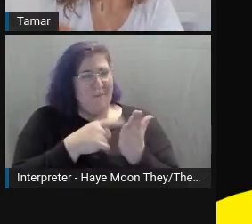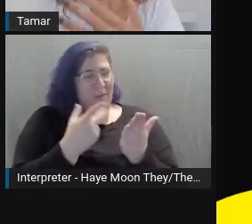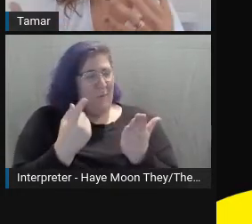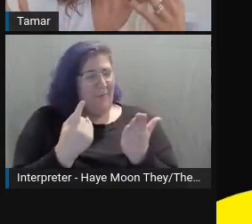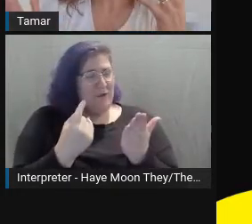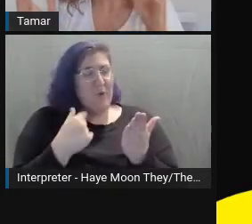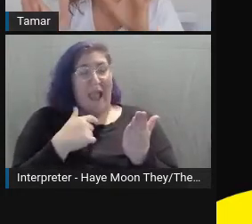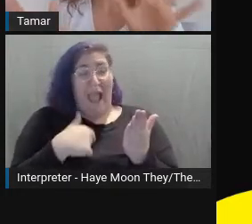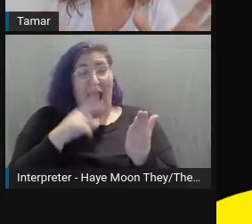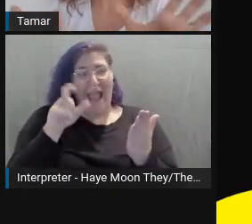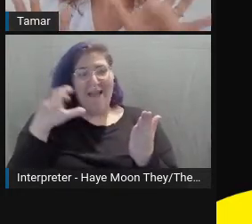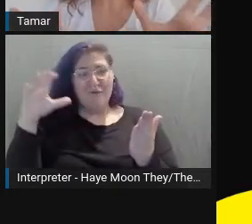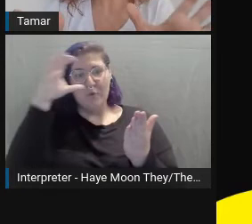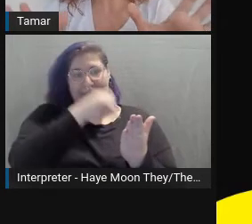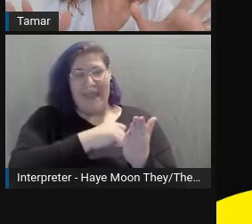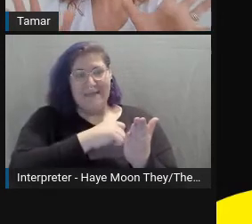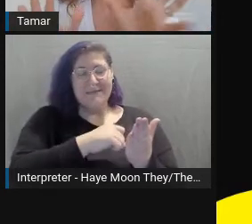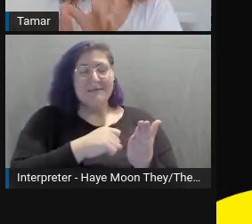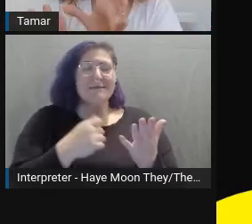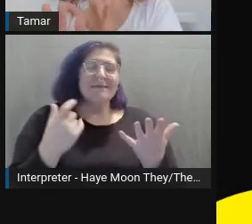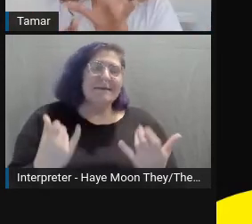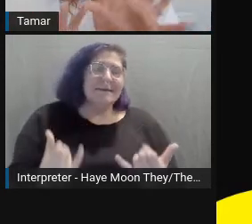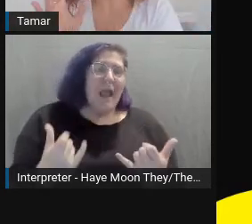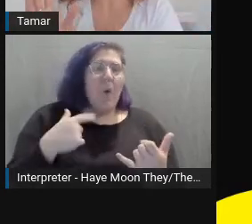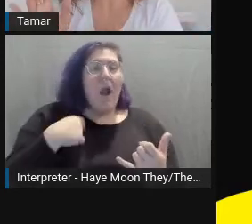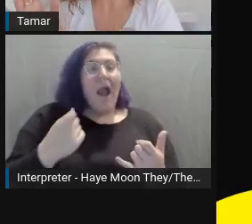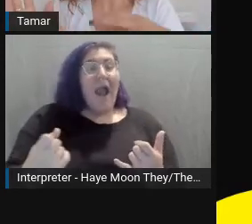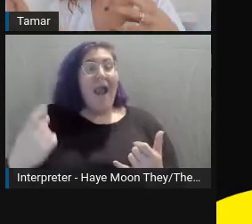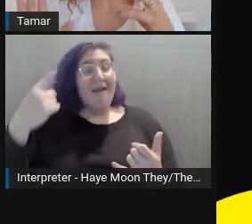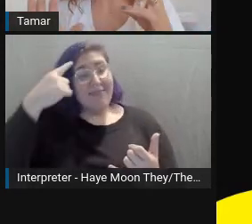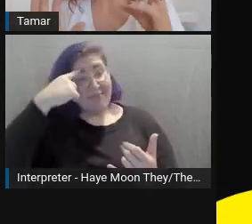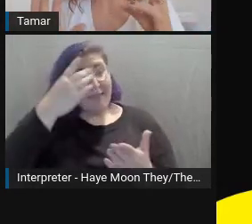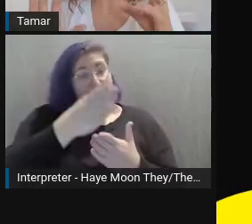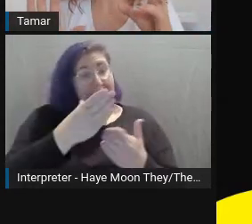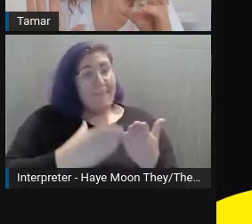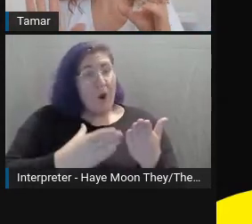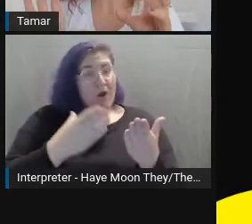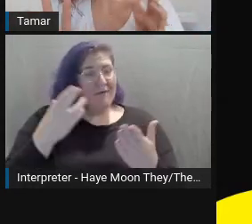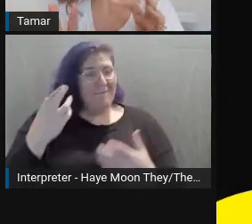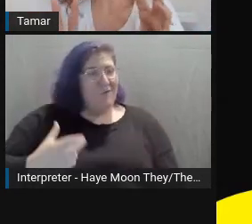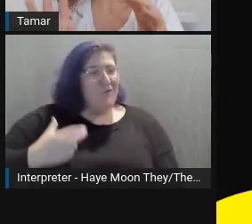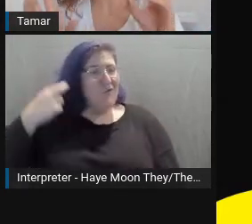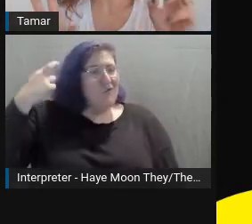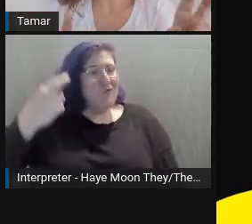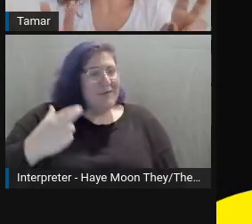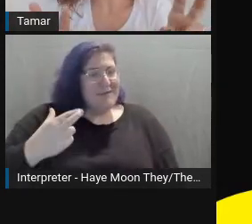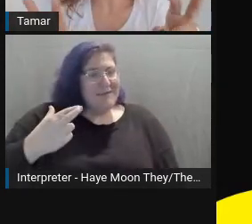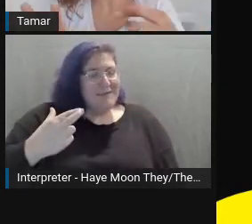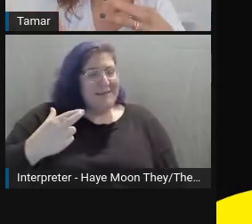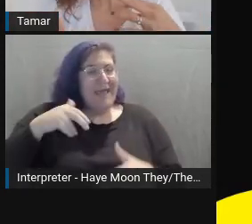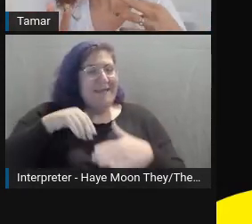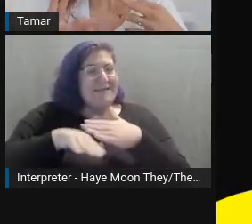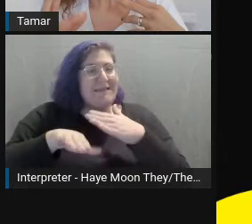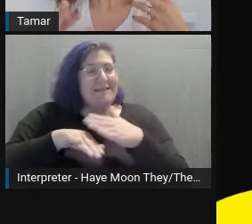Now, I think part of the reason that accessibility is not a given has